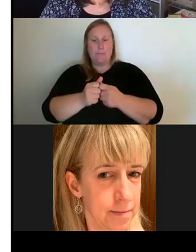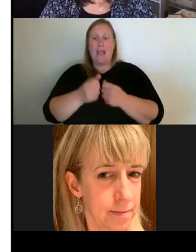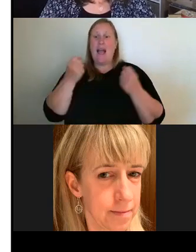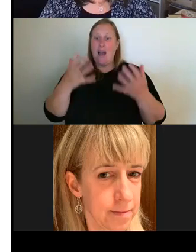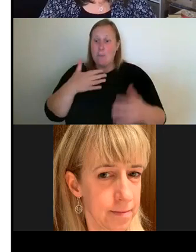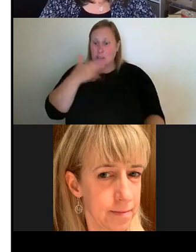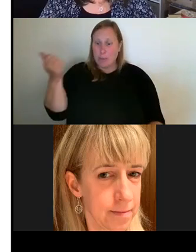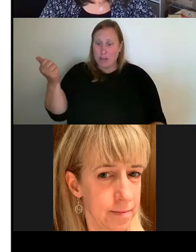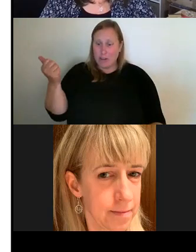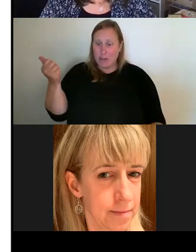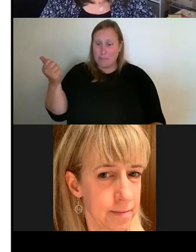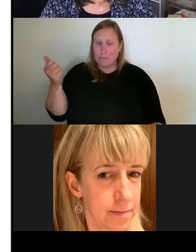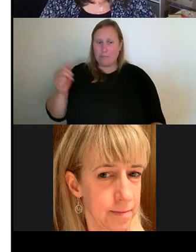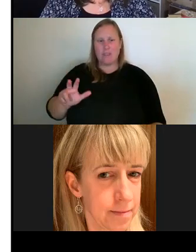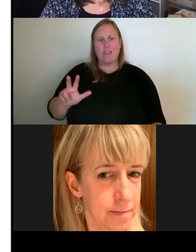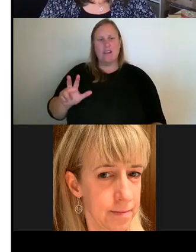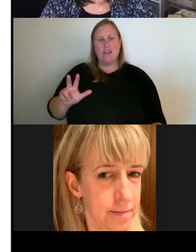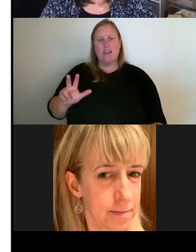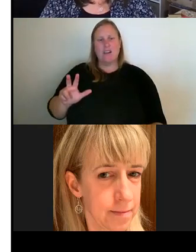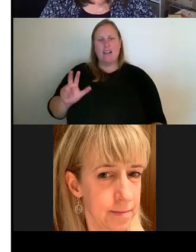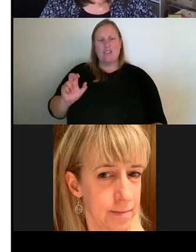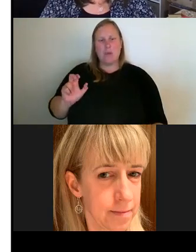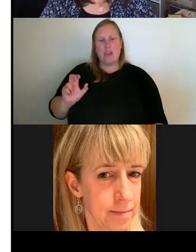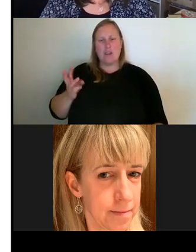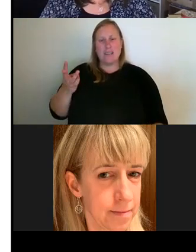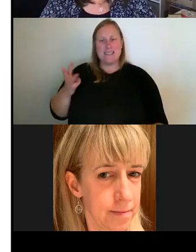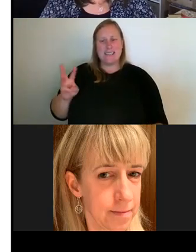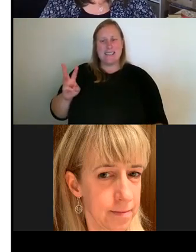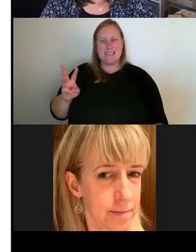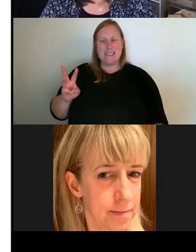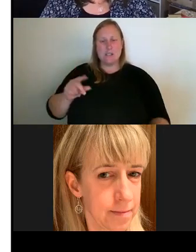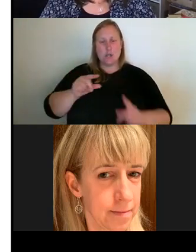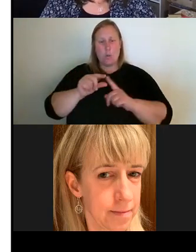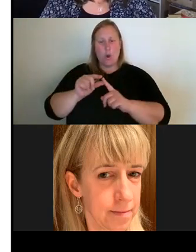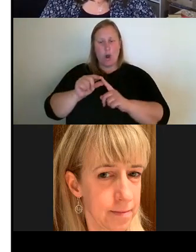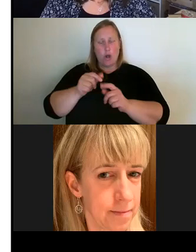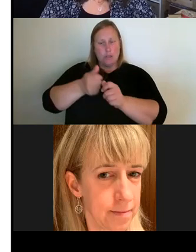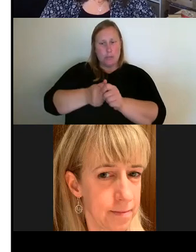316 word per minute with Noto Sans versus 238 words